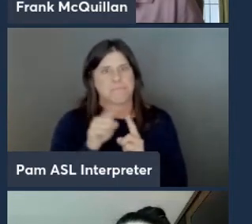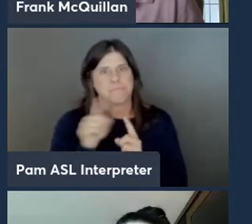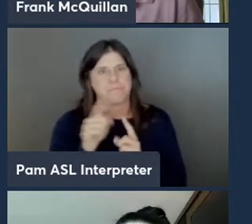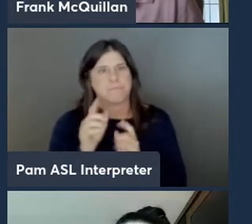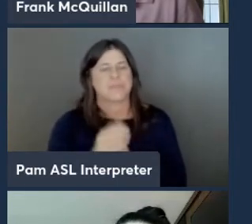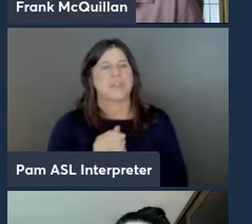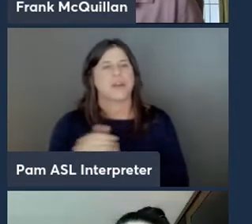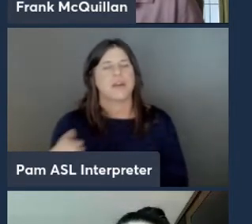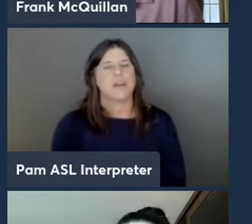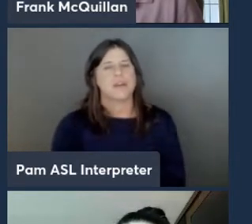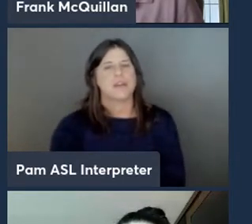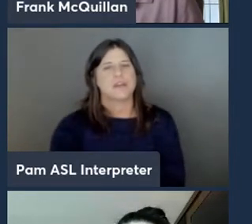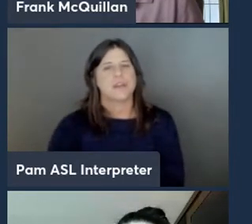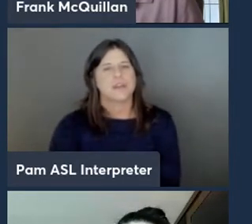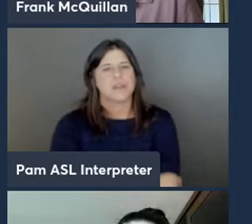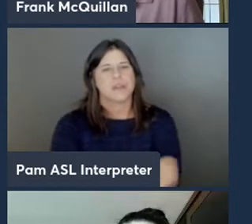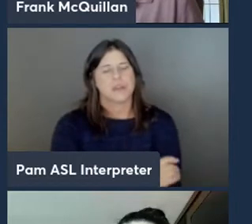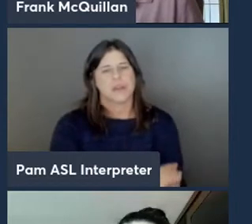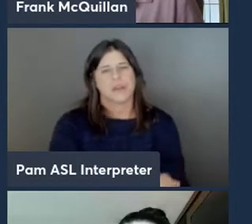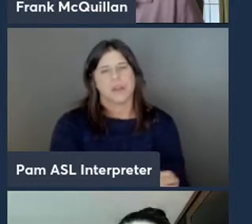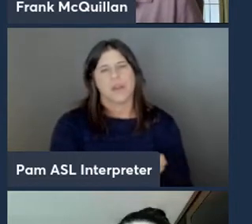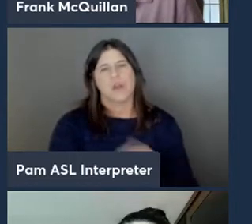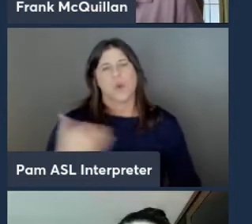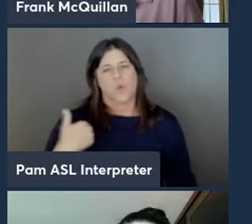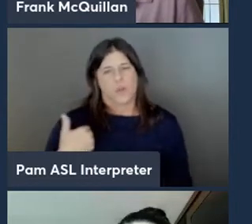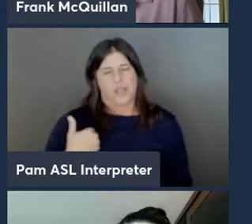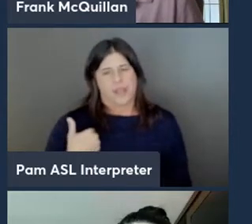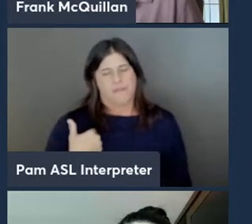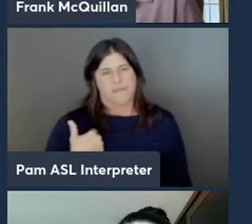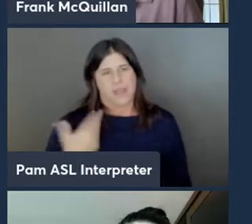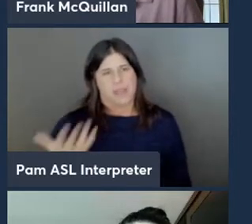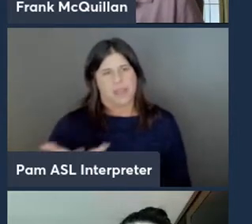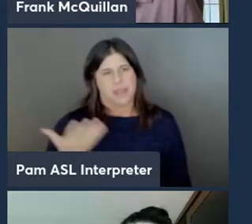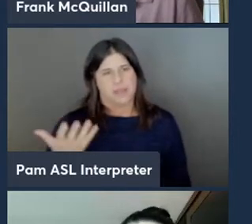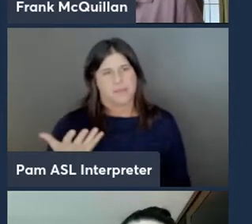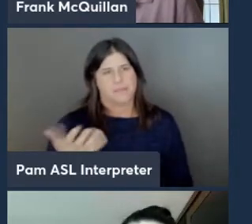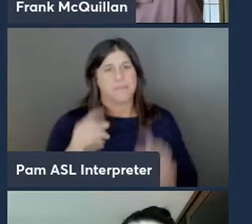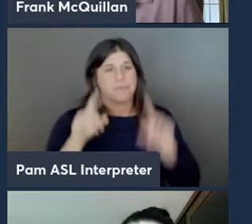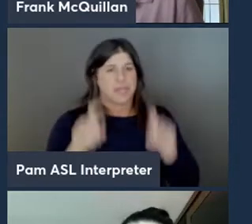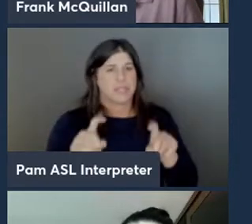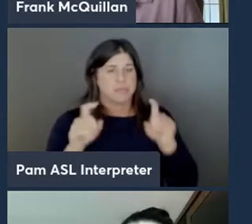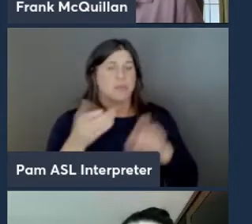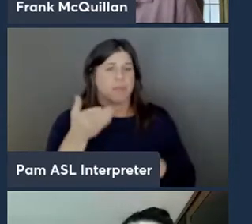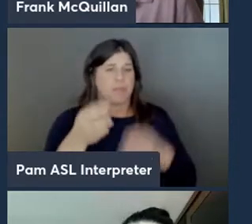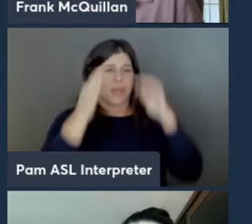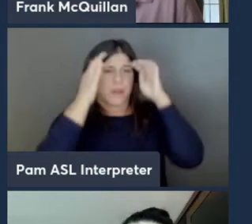That we have a experiment here about highlighted categories